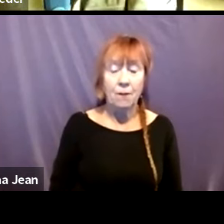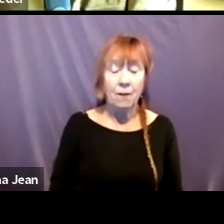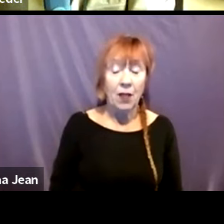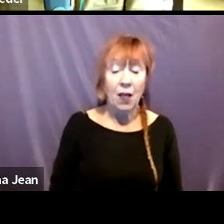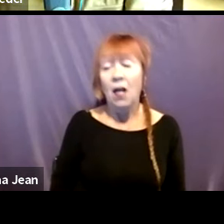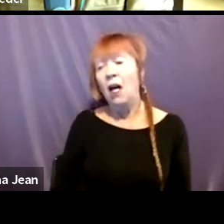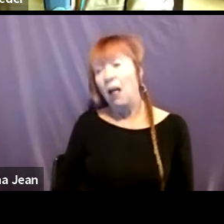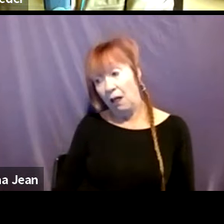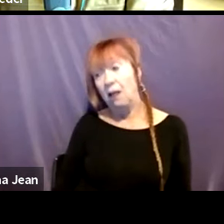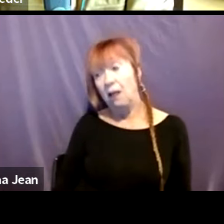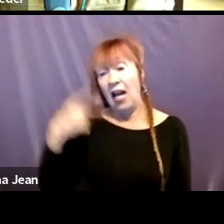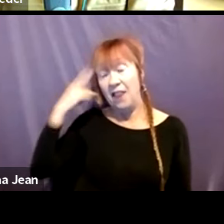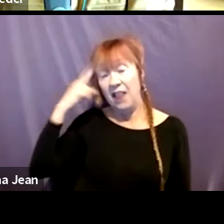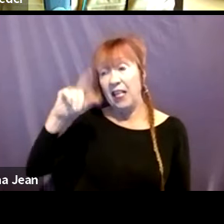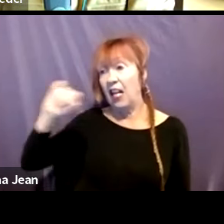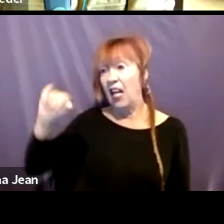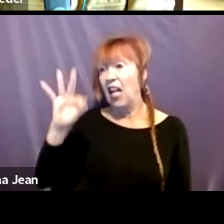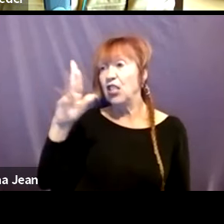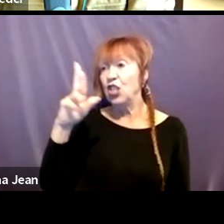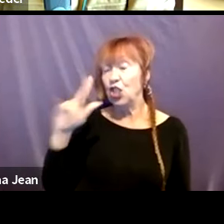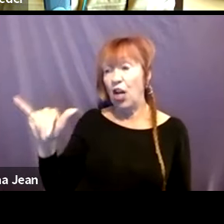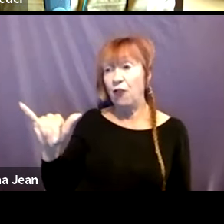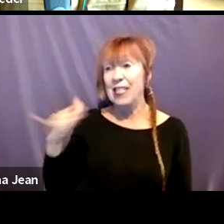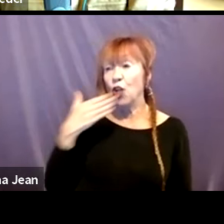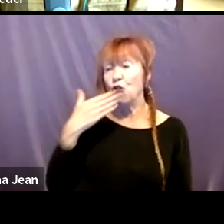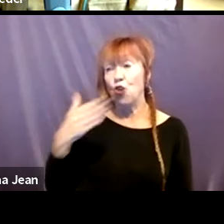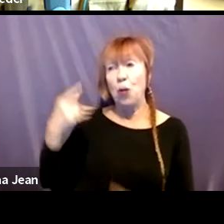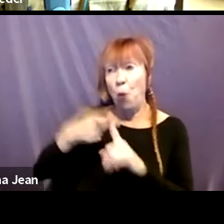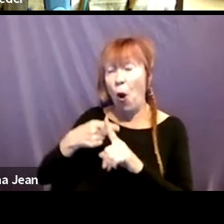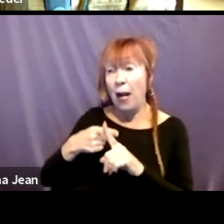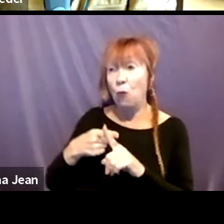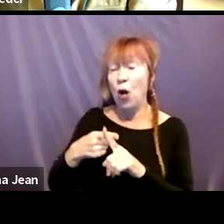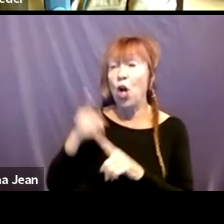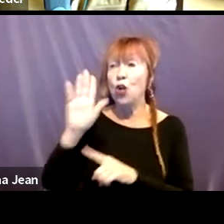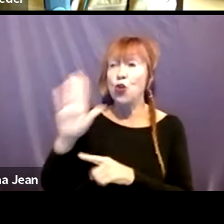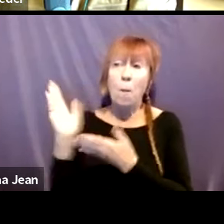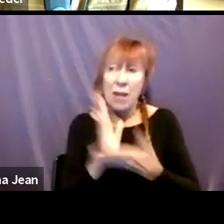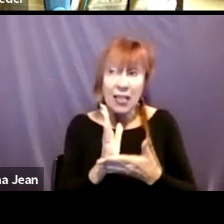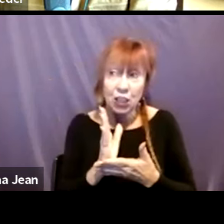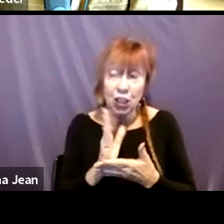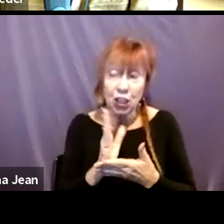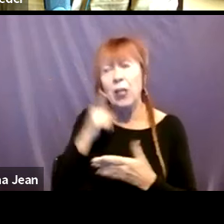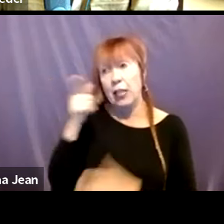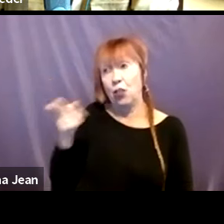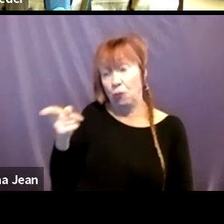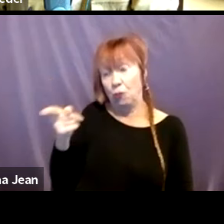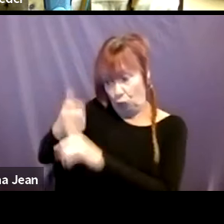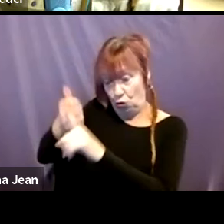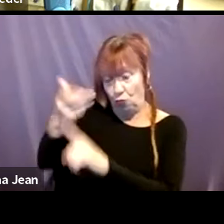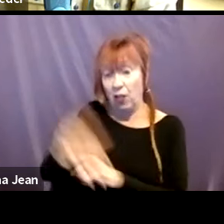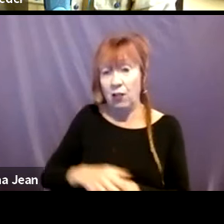that your pitch is an extension of who you are. And I think in my early career,